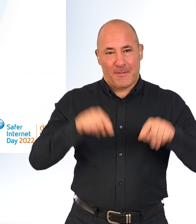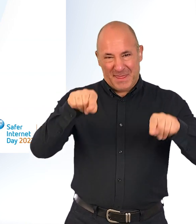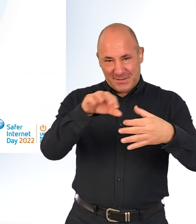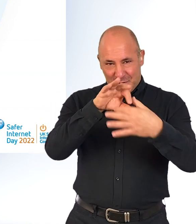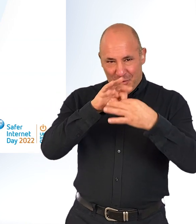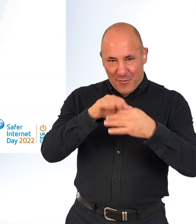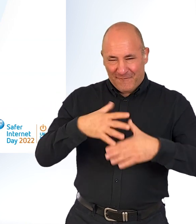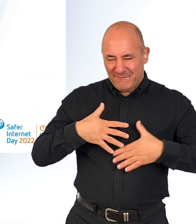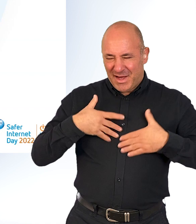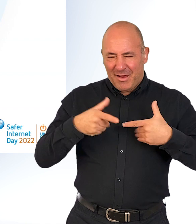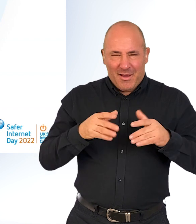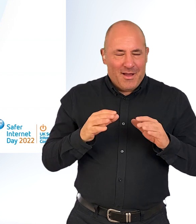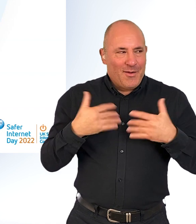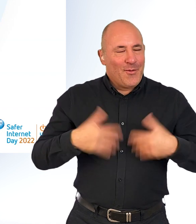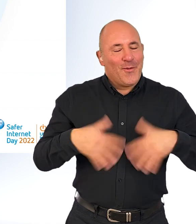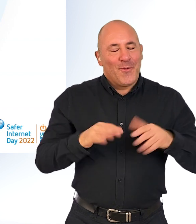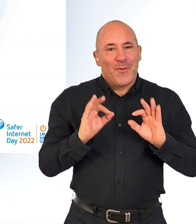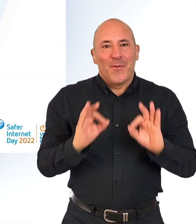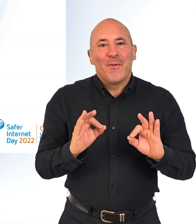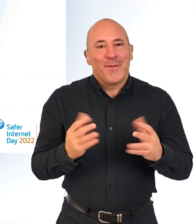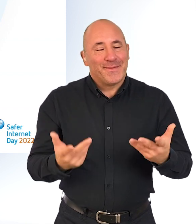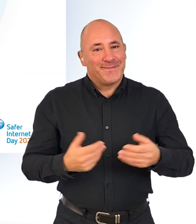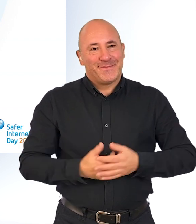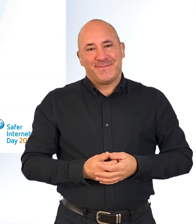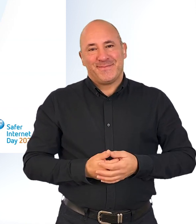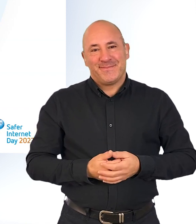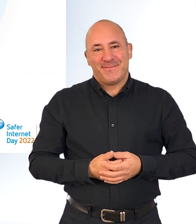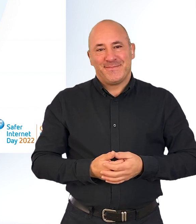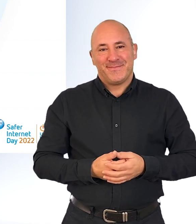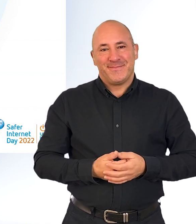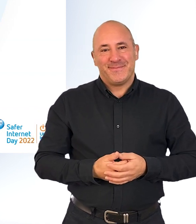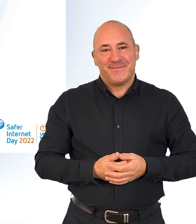It is these interactions that can make those moments truly special.